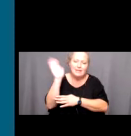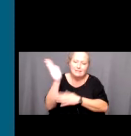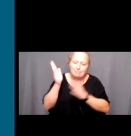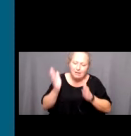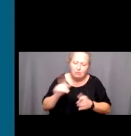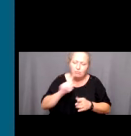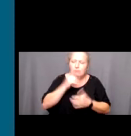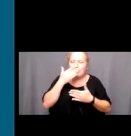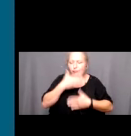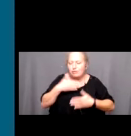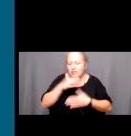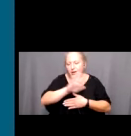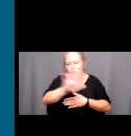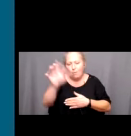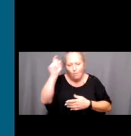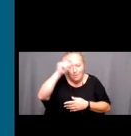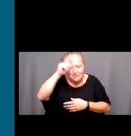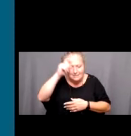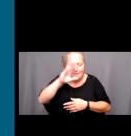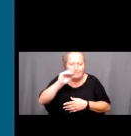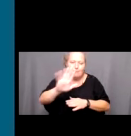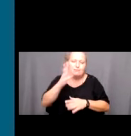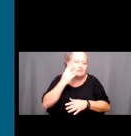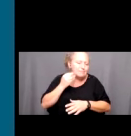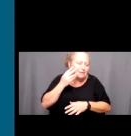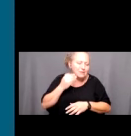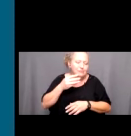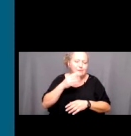appreciate your wisdom and your experiences and everything that you